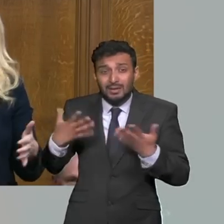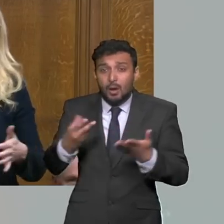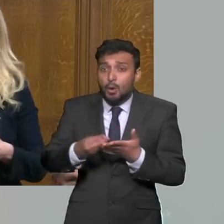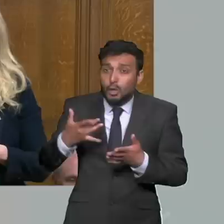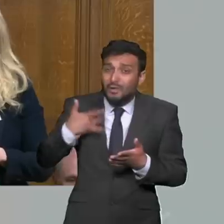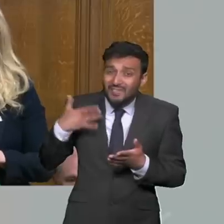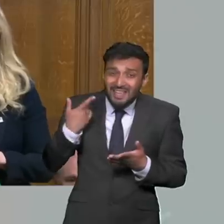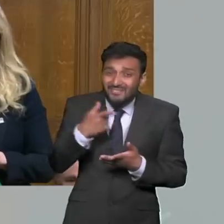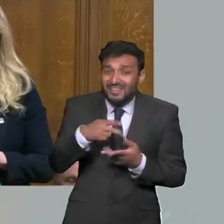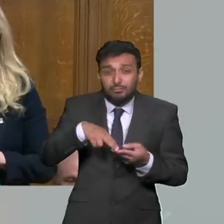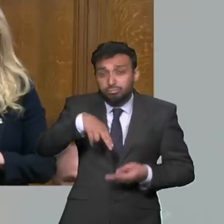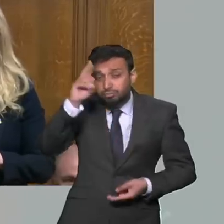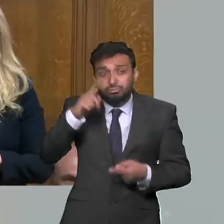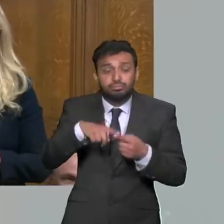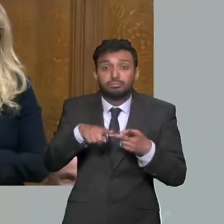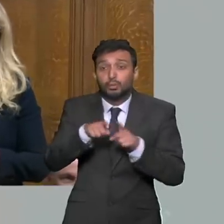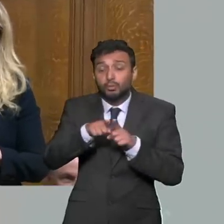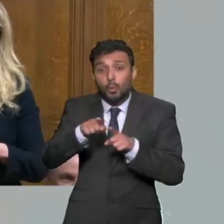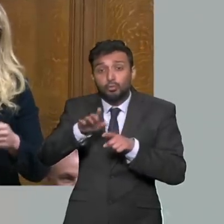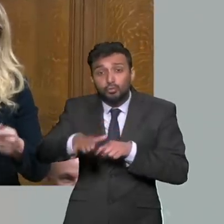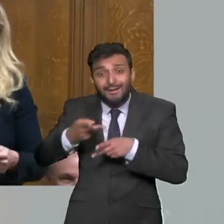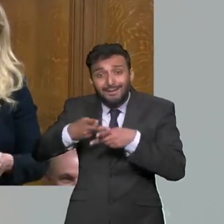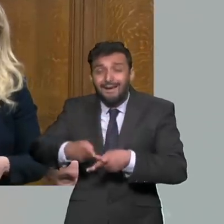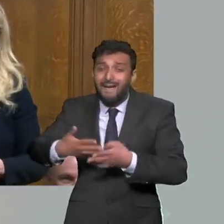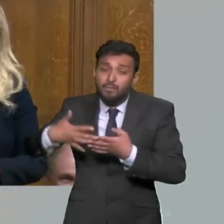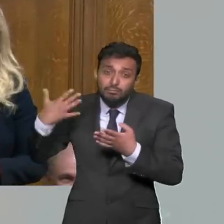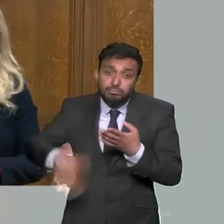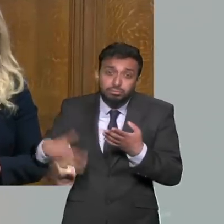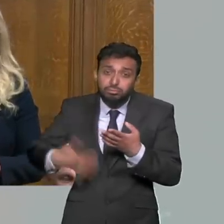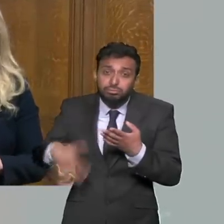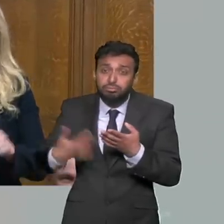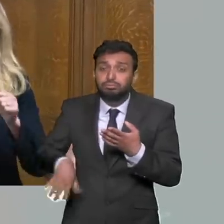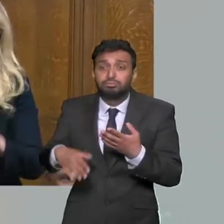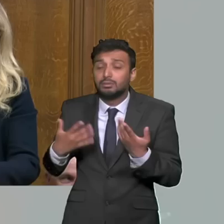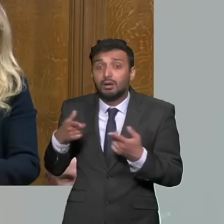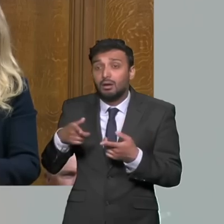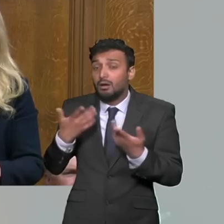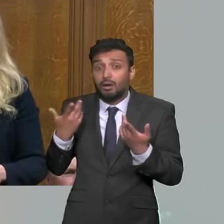Stroud parents and early years educators are also really stuck with the bureaucracy. I know that my right hon.